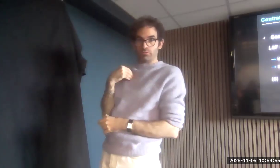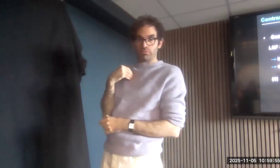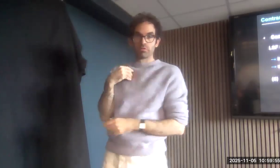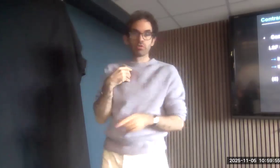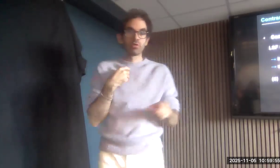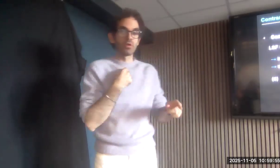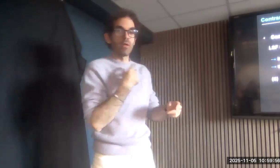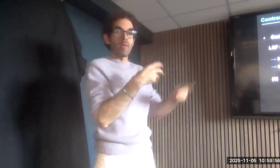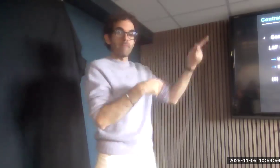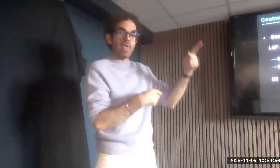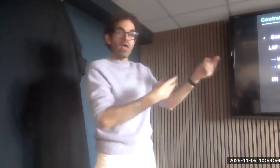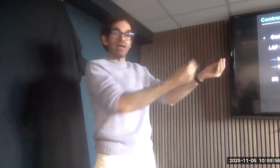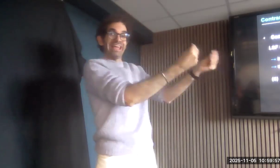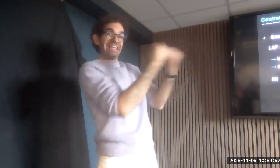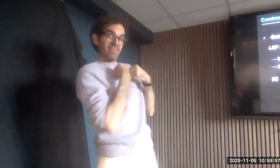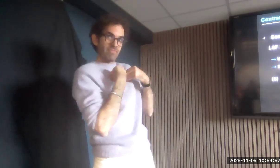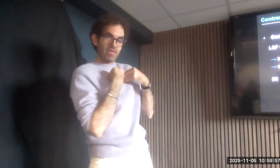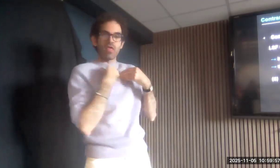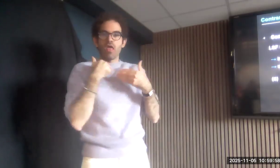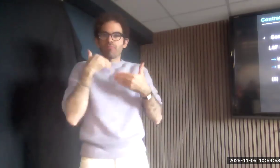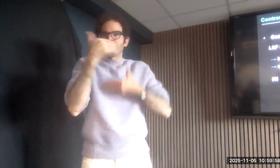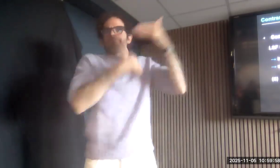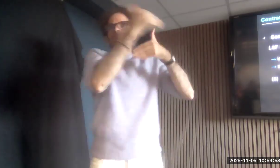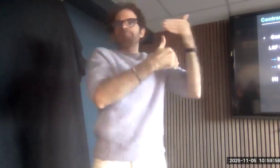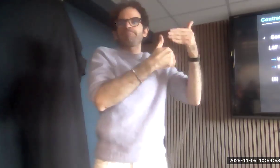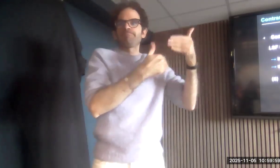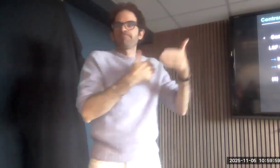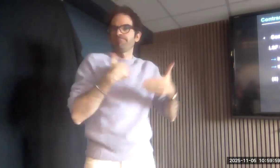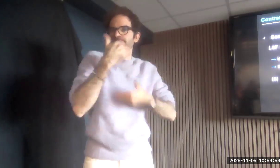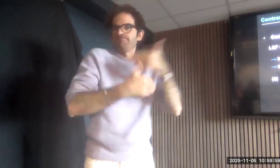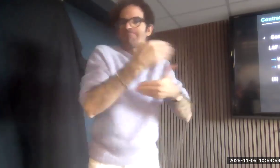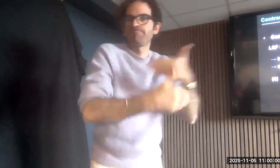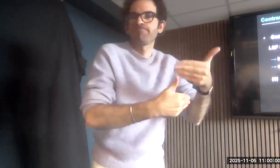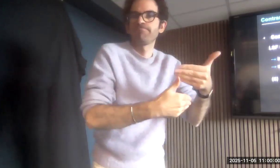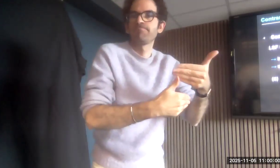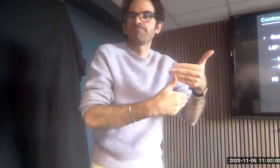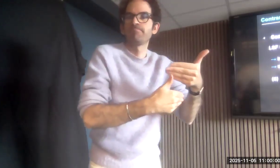This is different to when… someone is giving someone something.